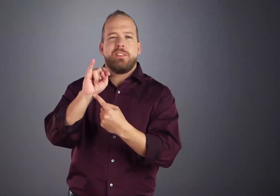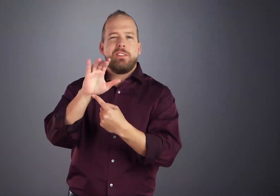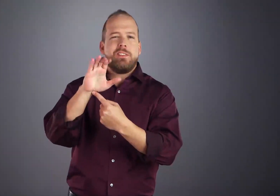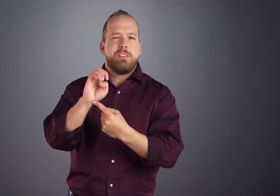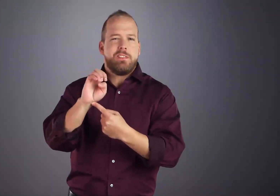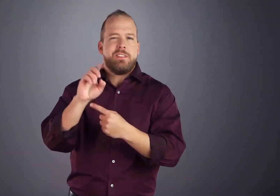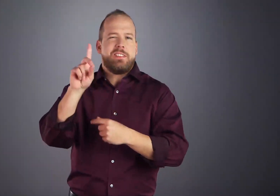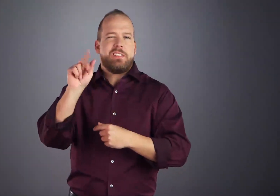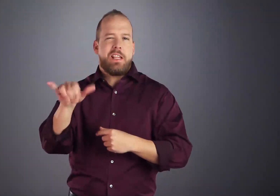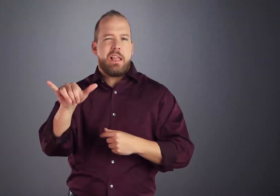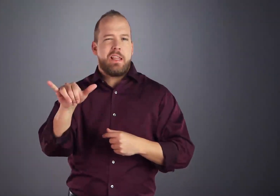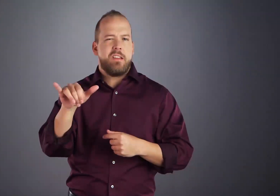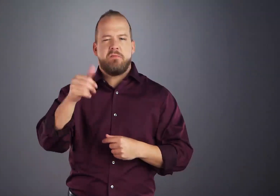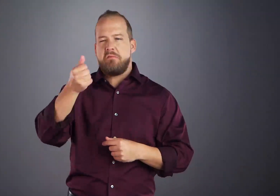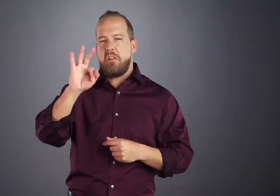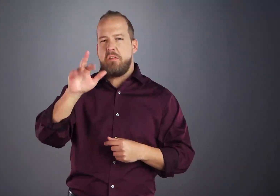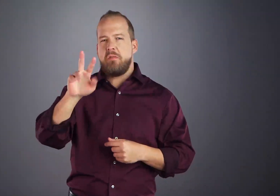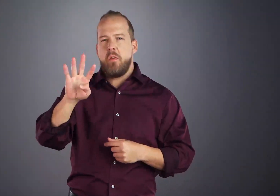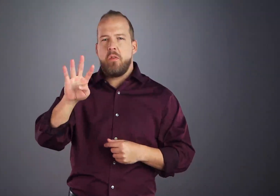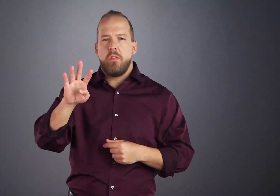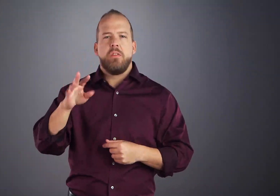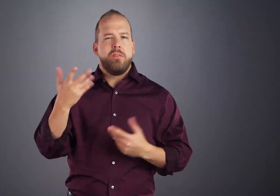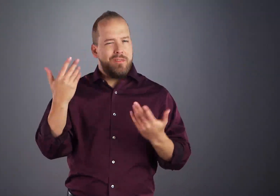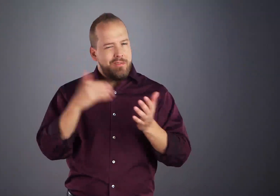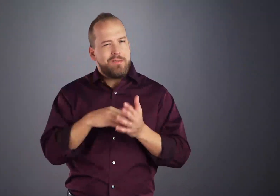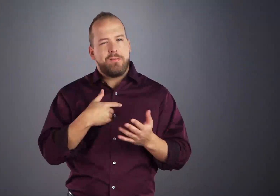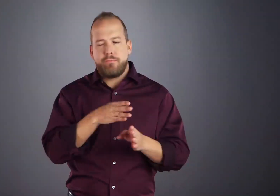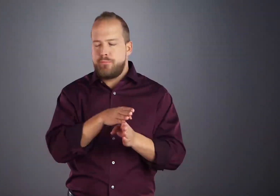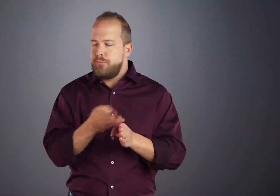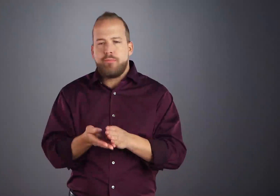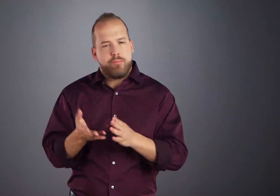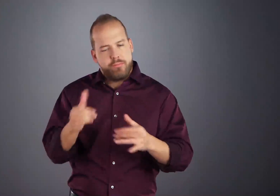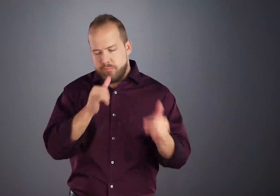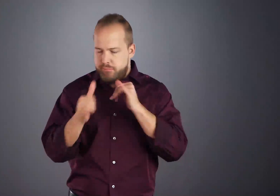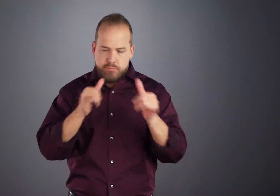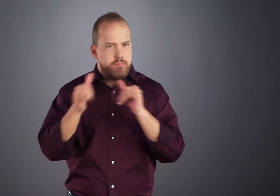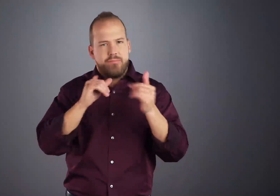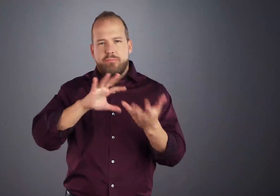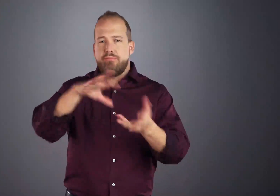and on Armistice Day 1934, I was off again.